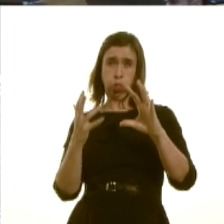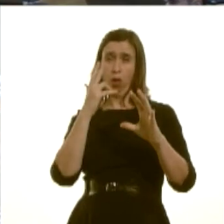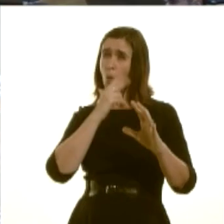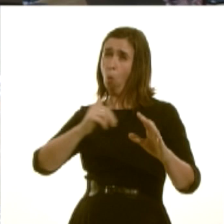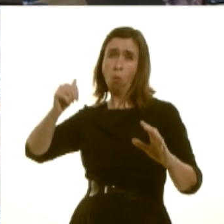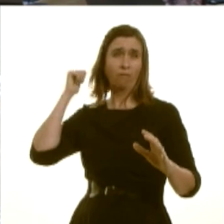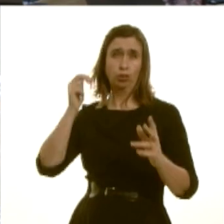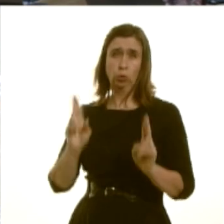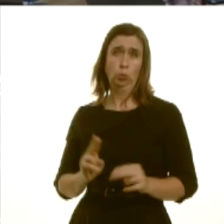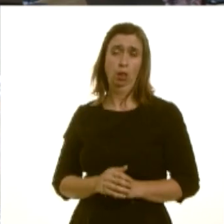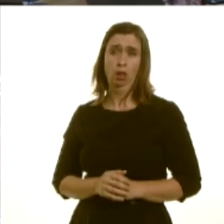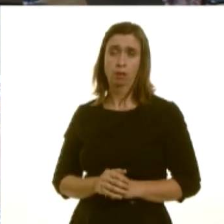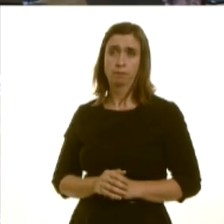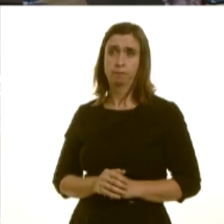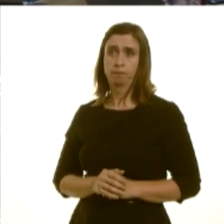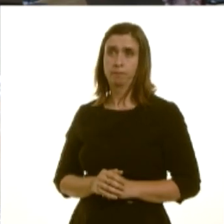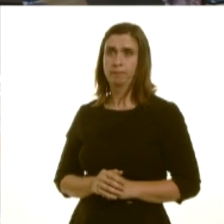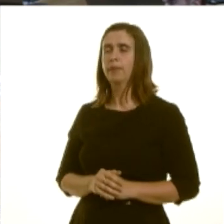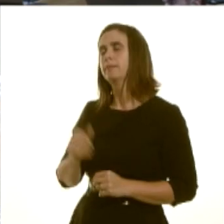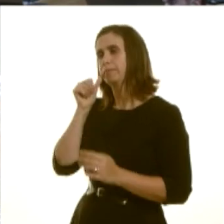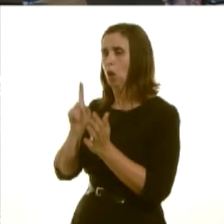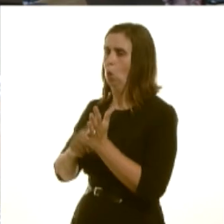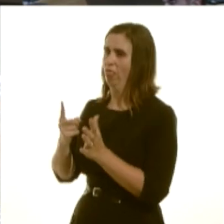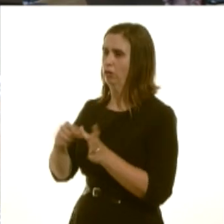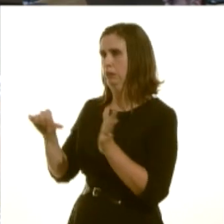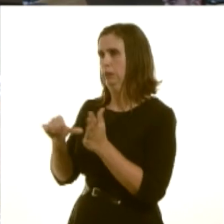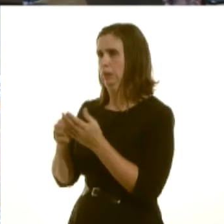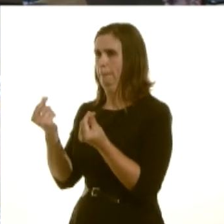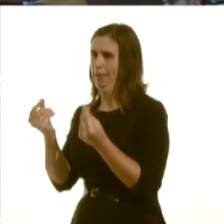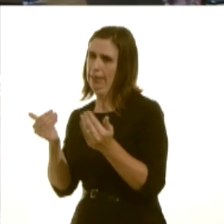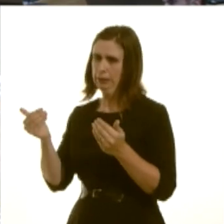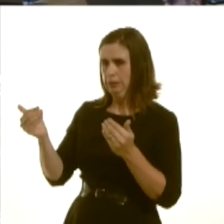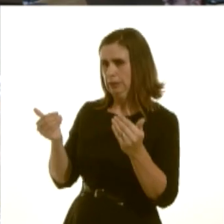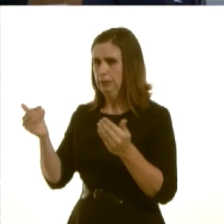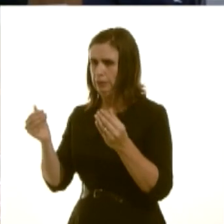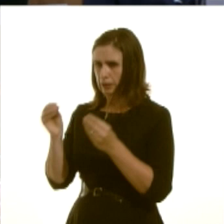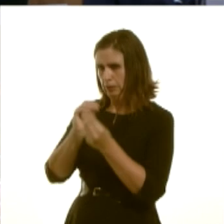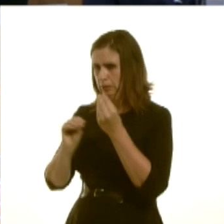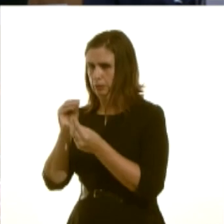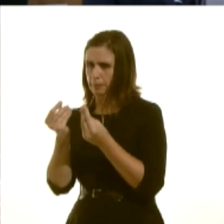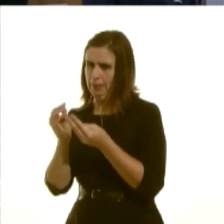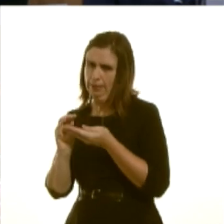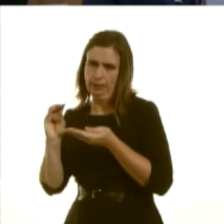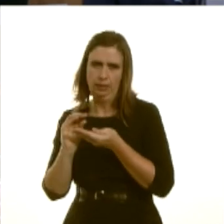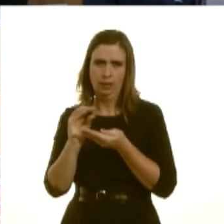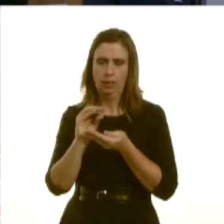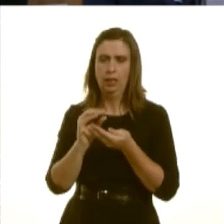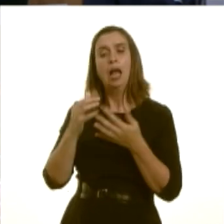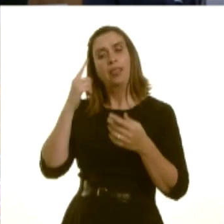Carwyn Jones: It is a difficult balance that local authorities have to achieve. I understand that. There will be discussions around what is surplus land and what is a school playing